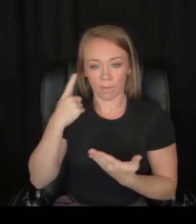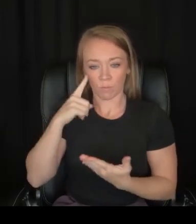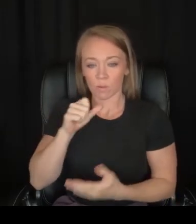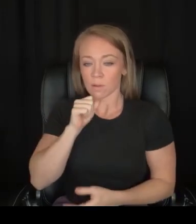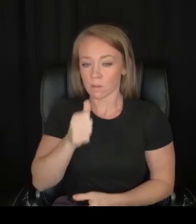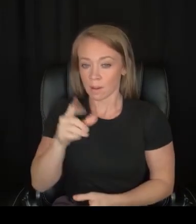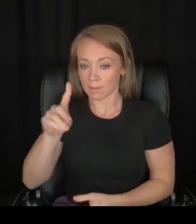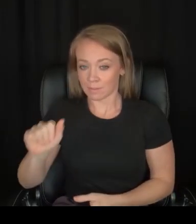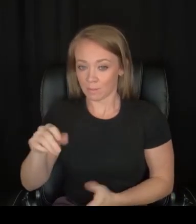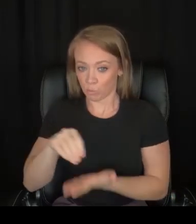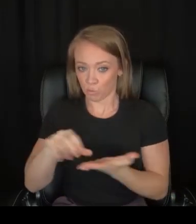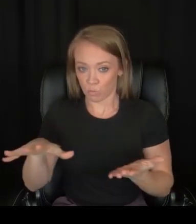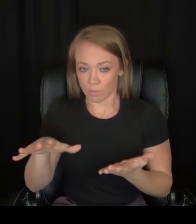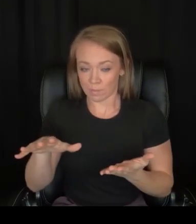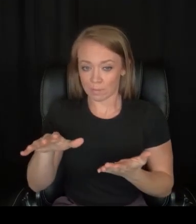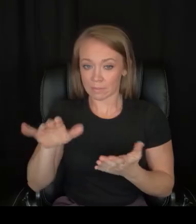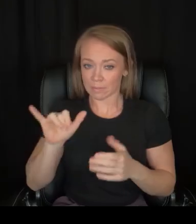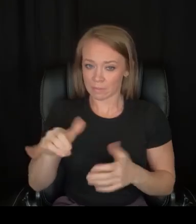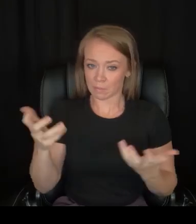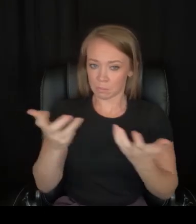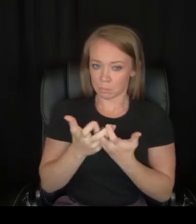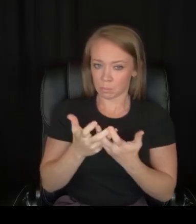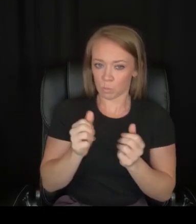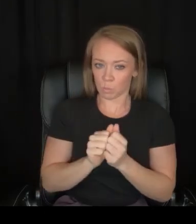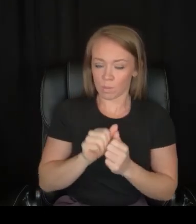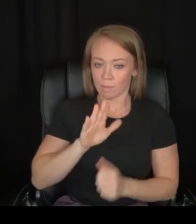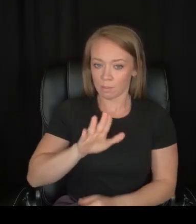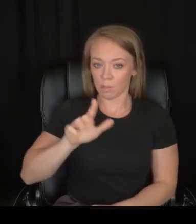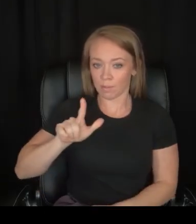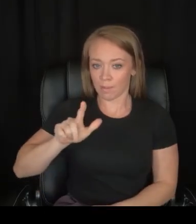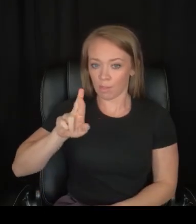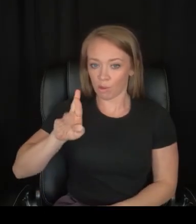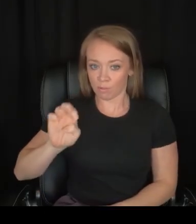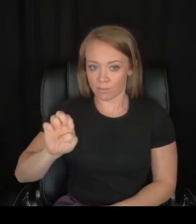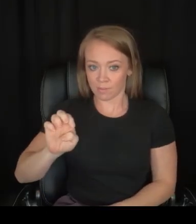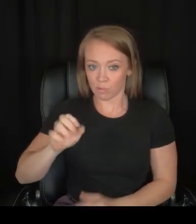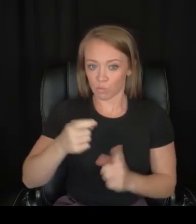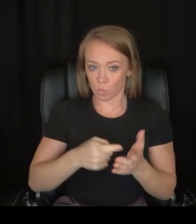disabled students consistent with the least restrictive environment or LRE